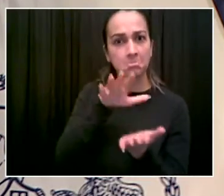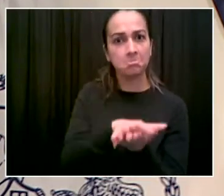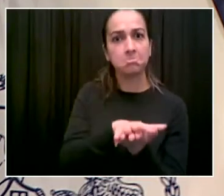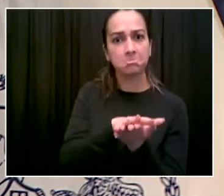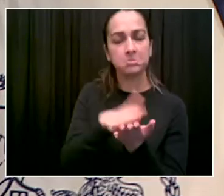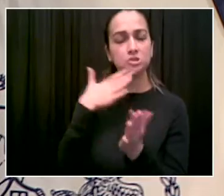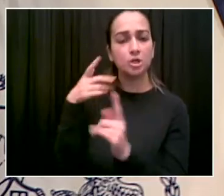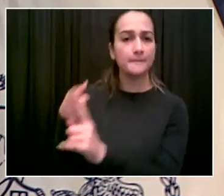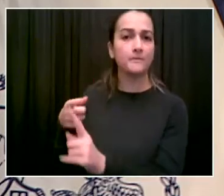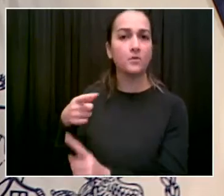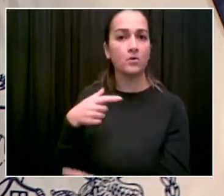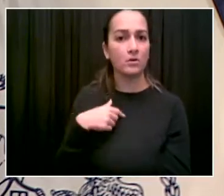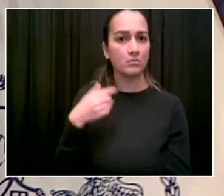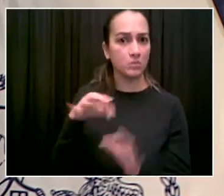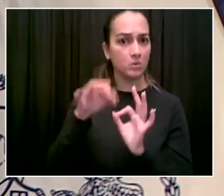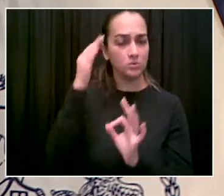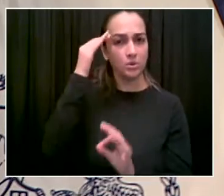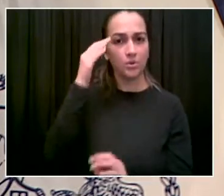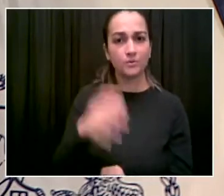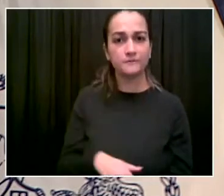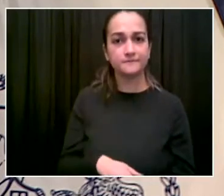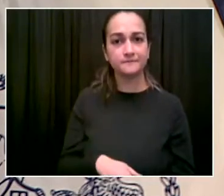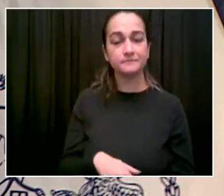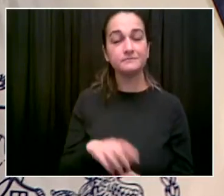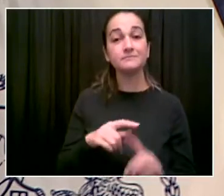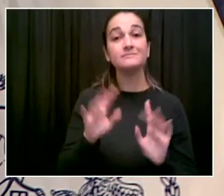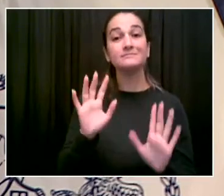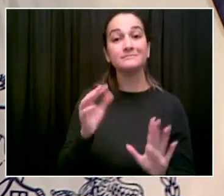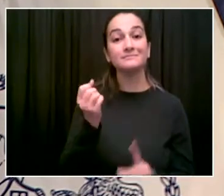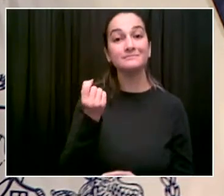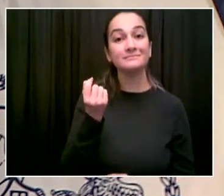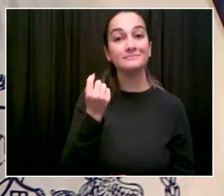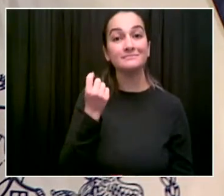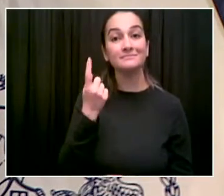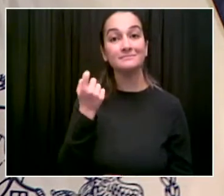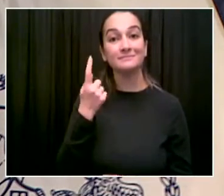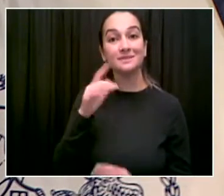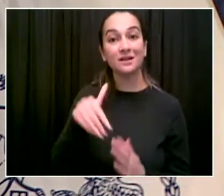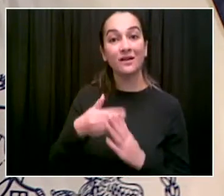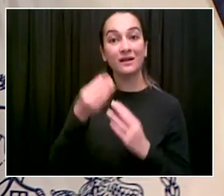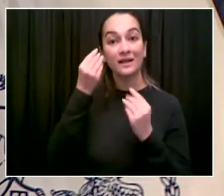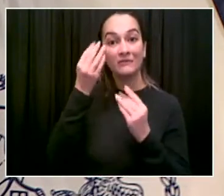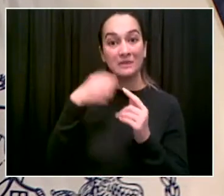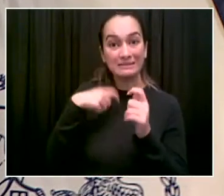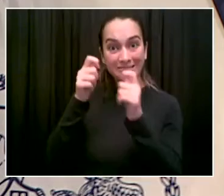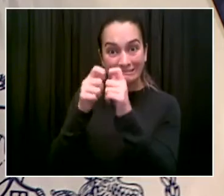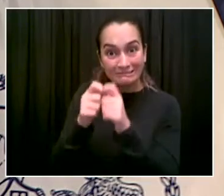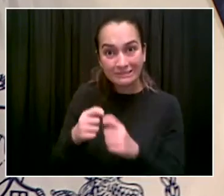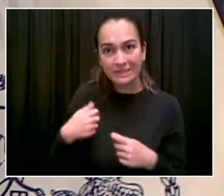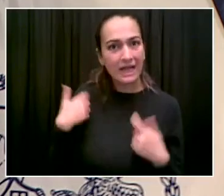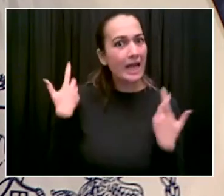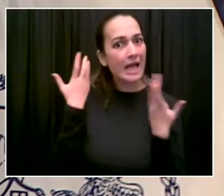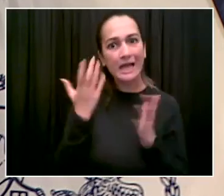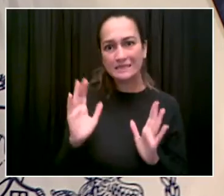APPRECIATION TO ANY JOURNALIST TO BRING SOMETHING I HAVE NOT HEARD ABOUT BEFORE, OR SOMETHING THAT NEDSE TO BE CONSIDERED AGAIN . THIS IS A GOOD